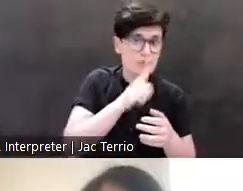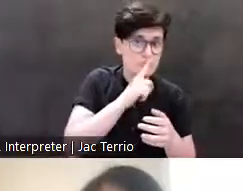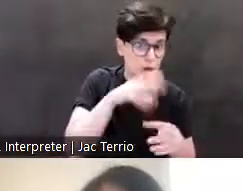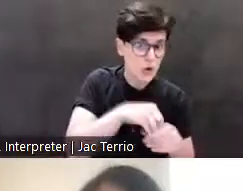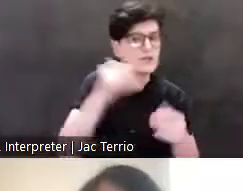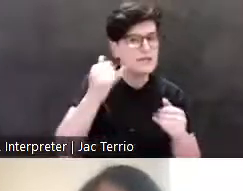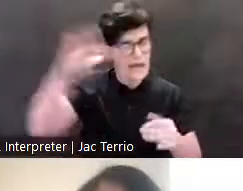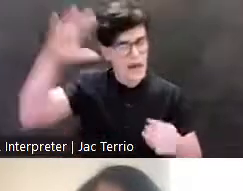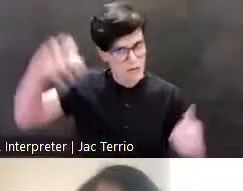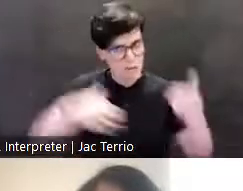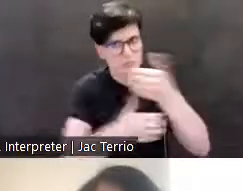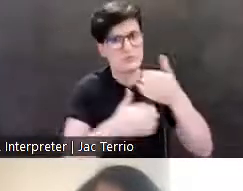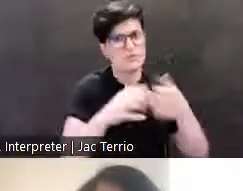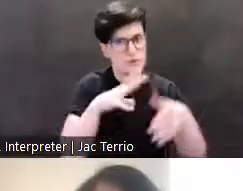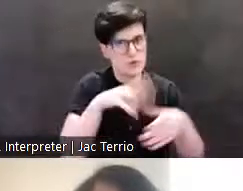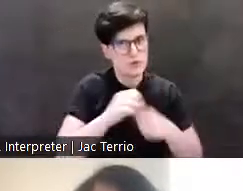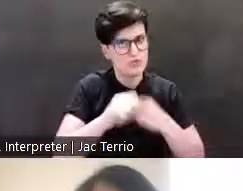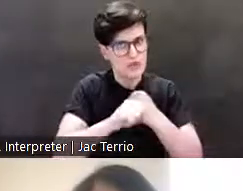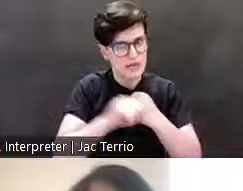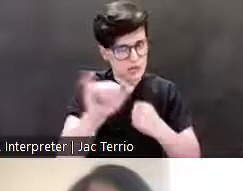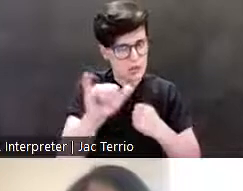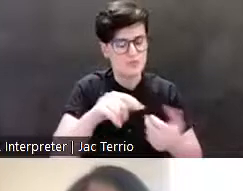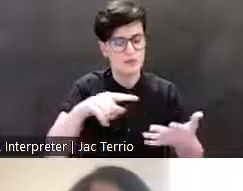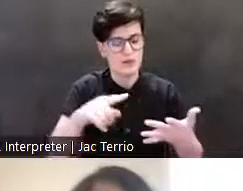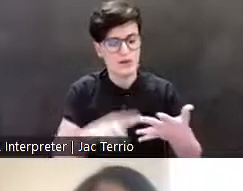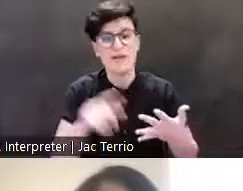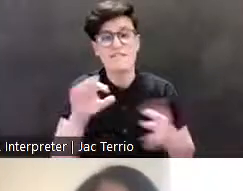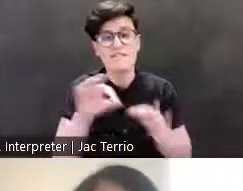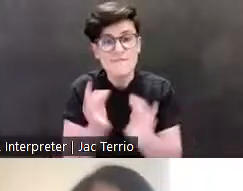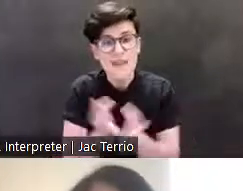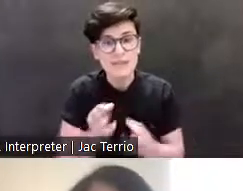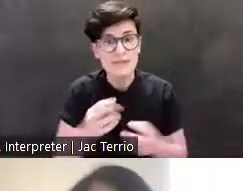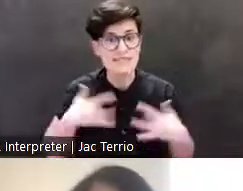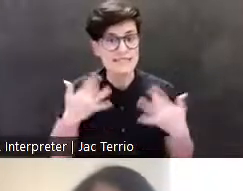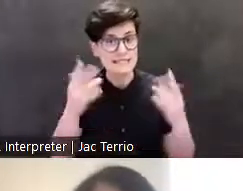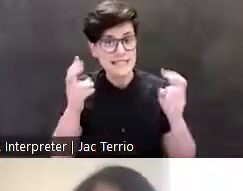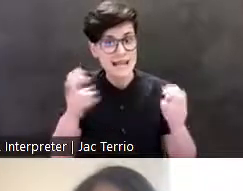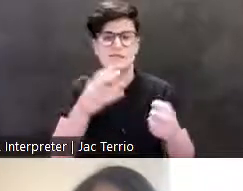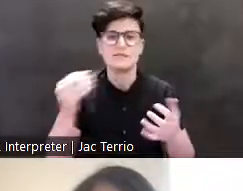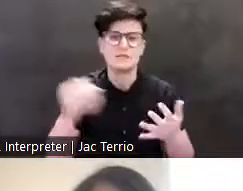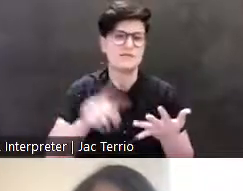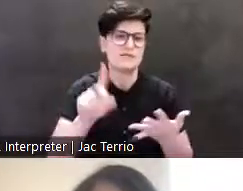As well as familial status and disability. Next slide.